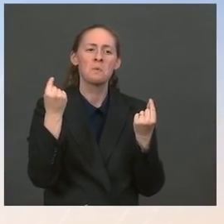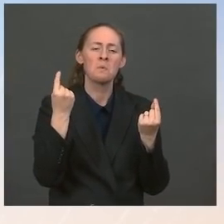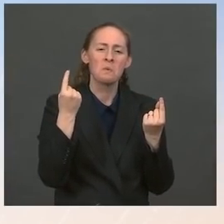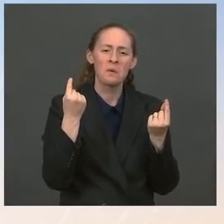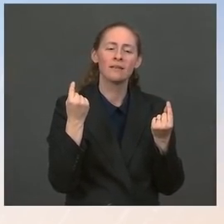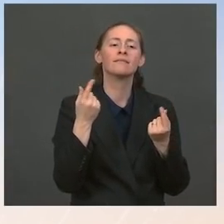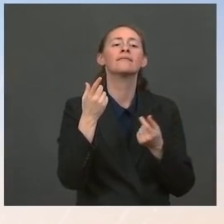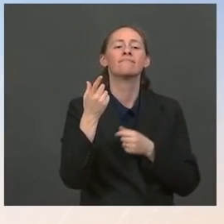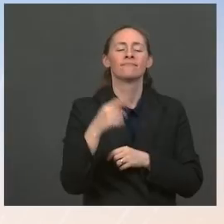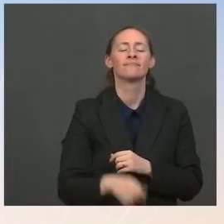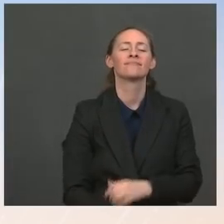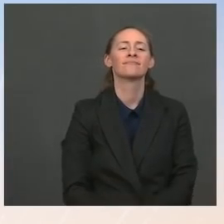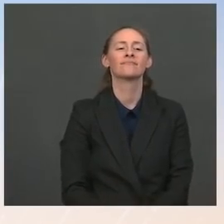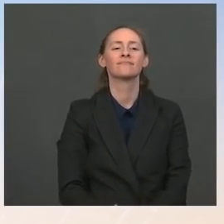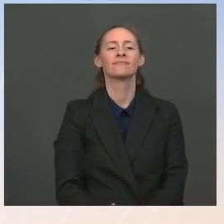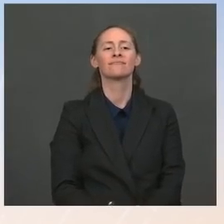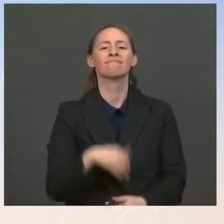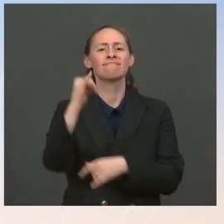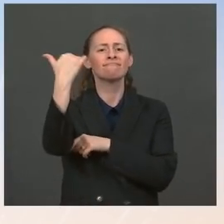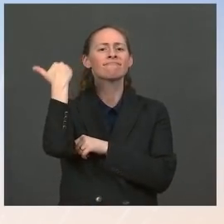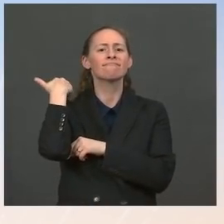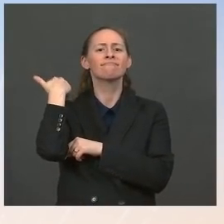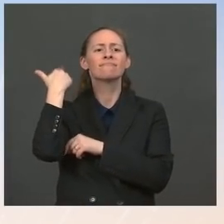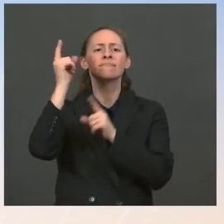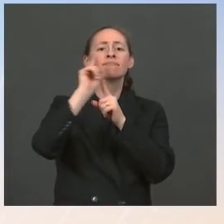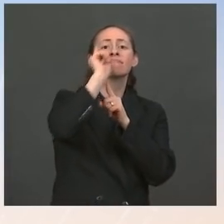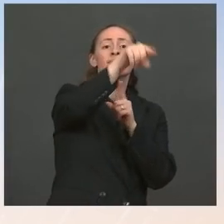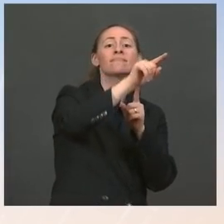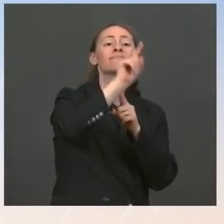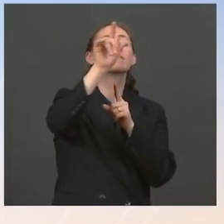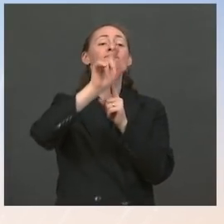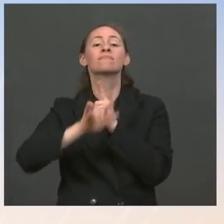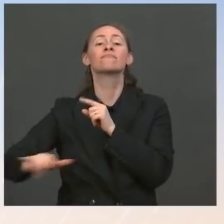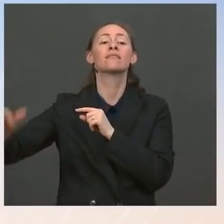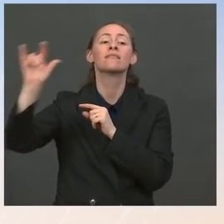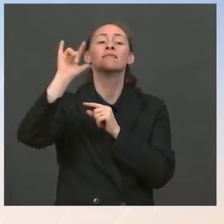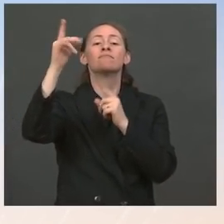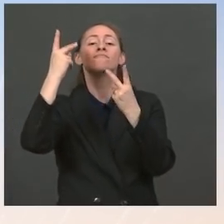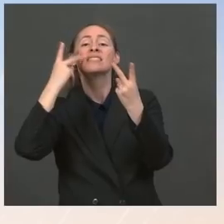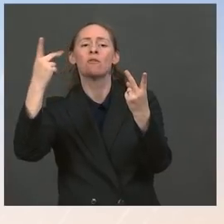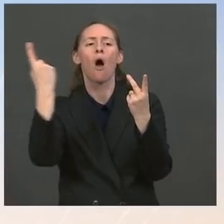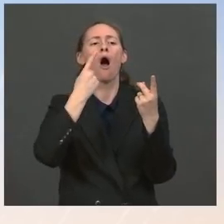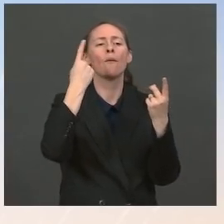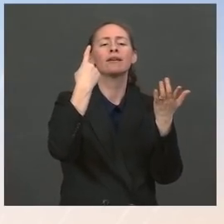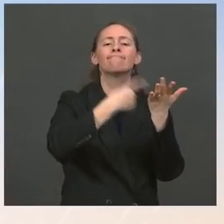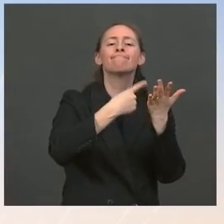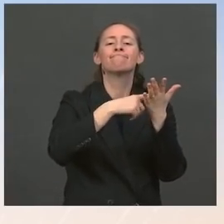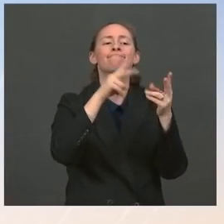If you listen to his speeches, he laid out the advantages and the importance of the Bipartisan Infrastructure Bill,